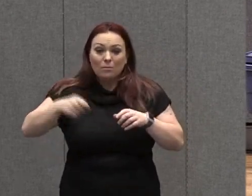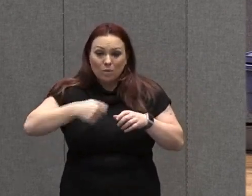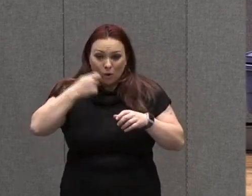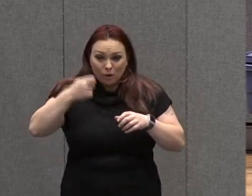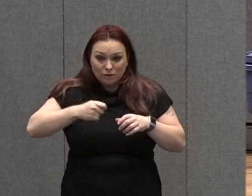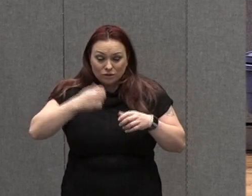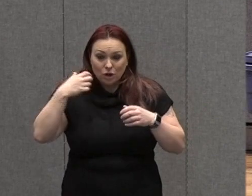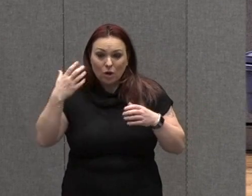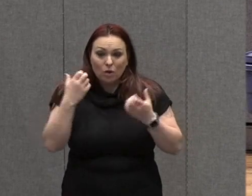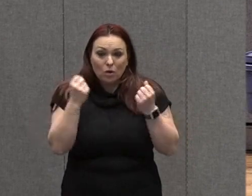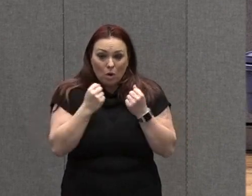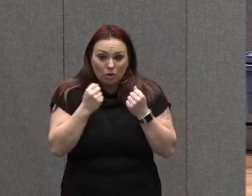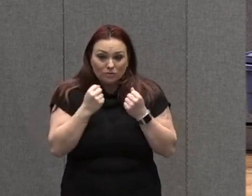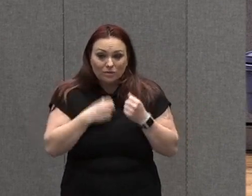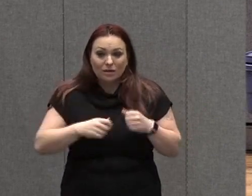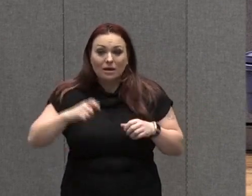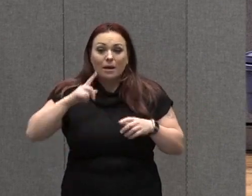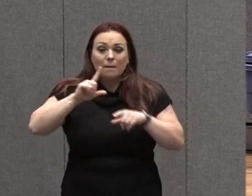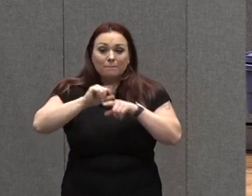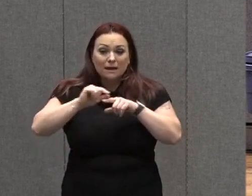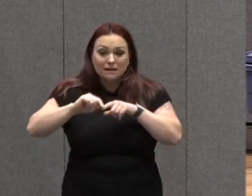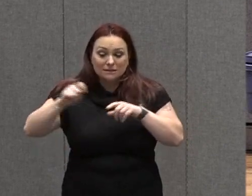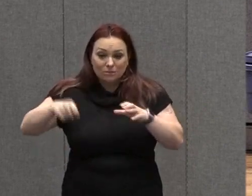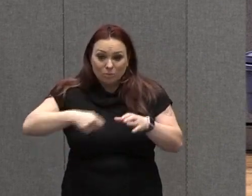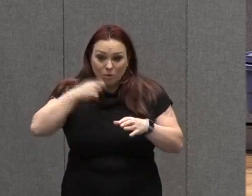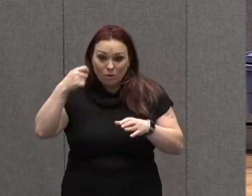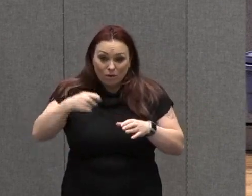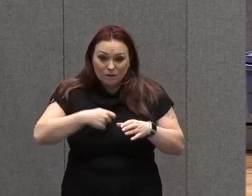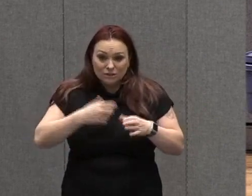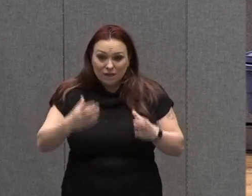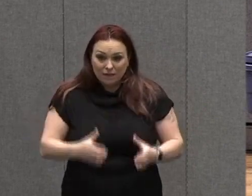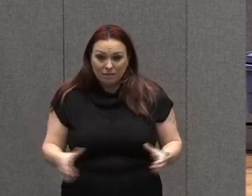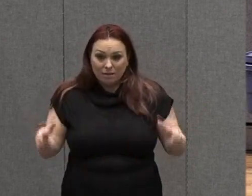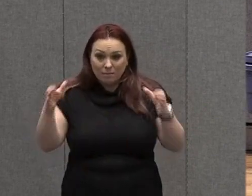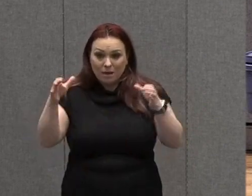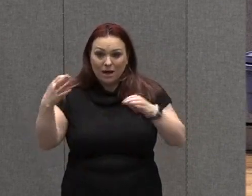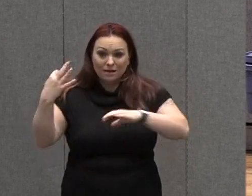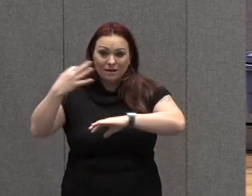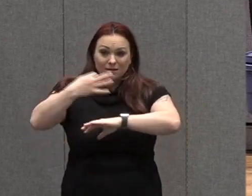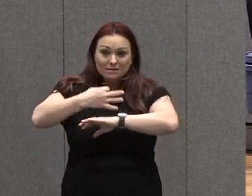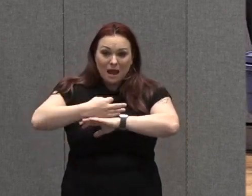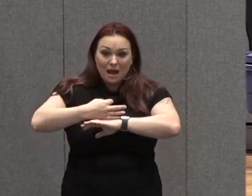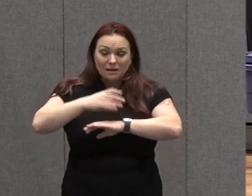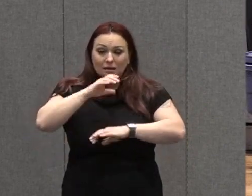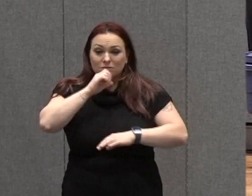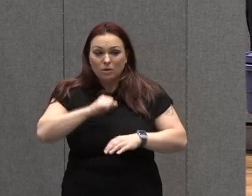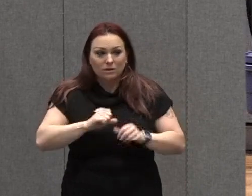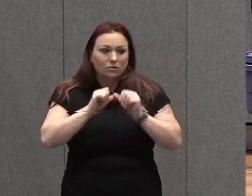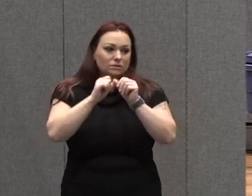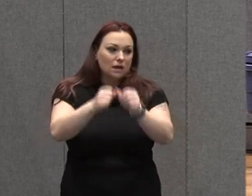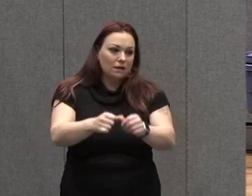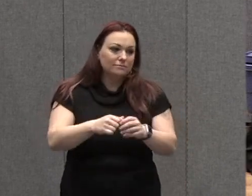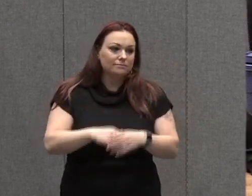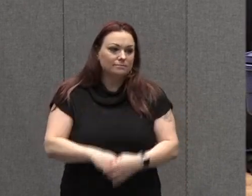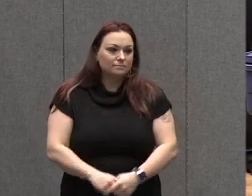pease porridge in the pot nine days old. And that's all we're going to do, it goes on but we're just going to do the first part.